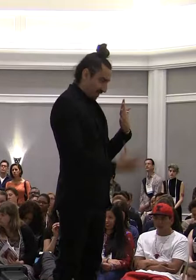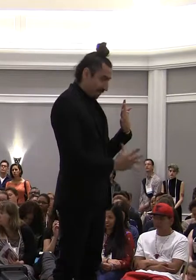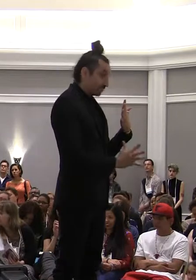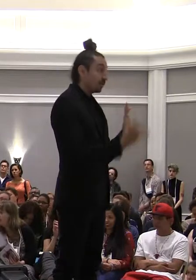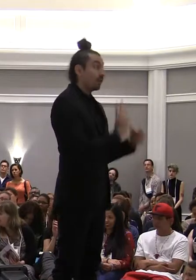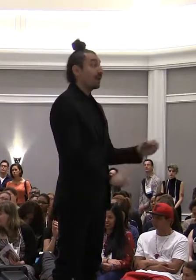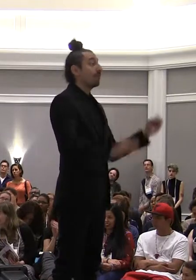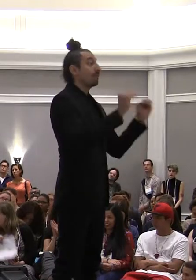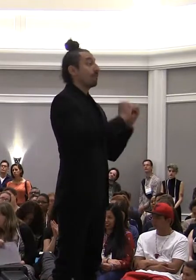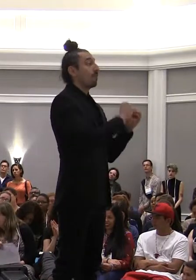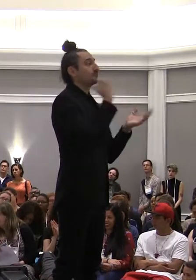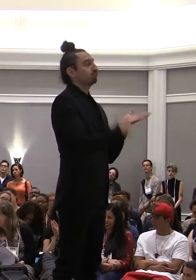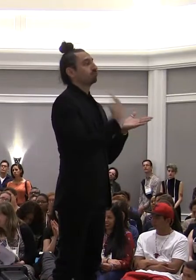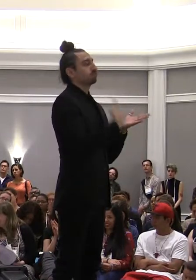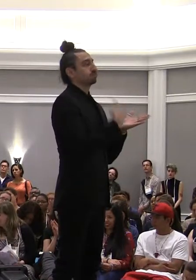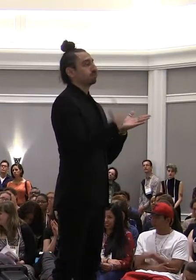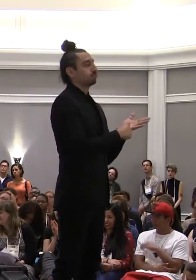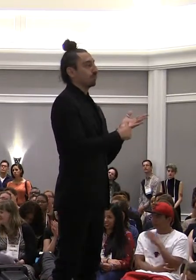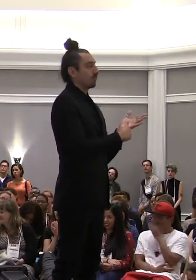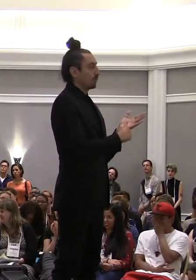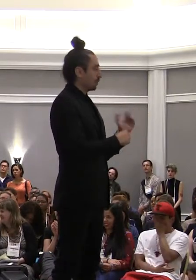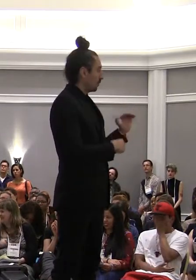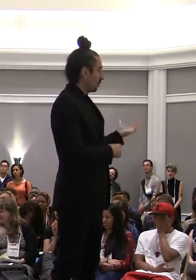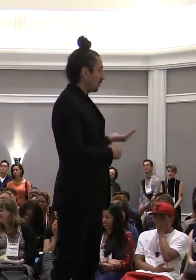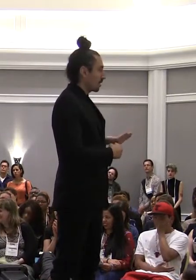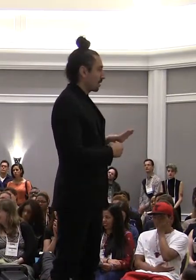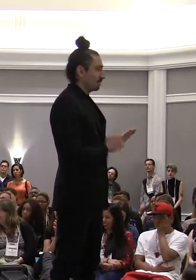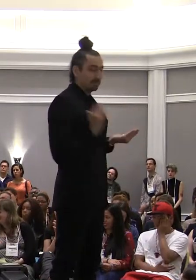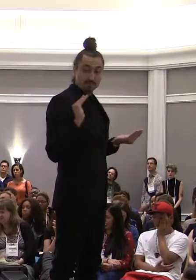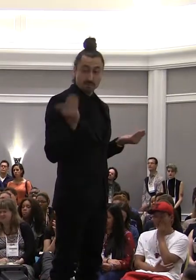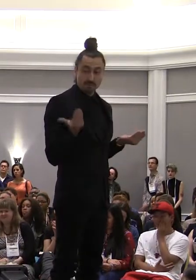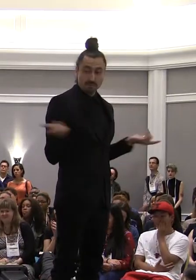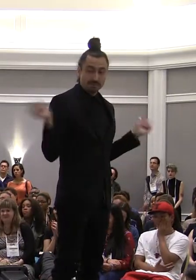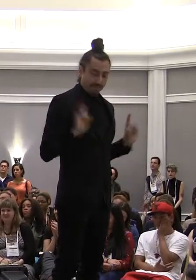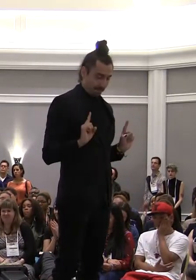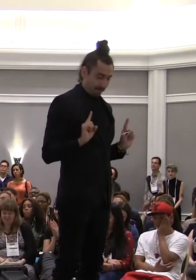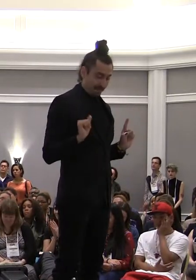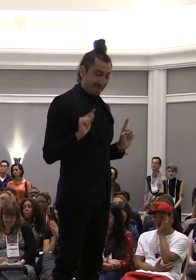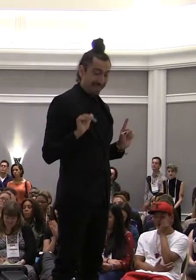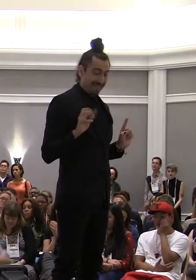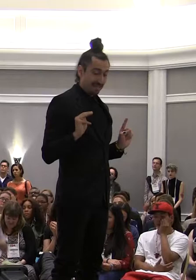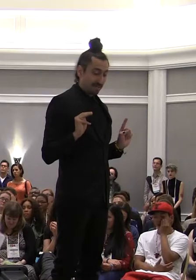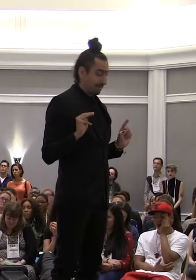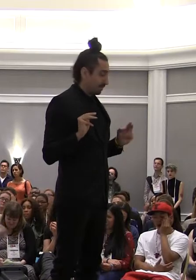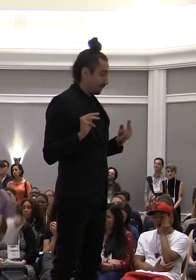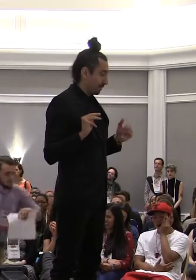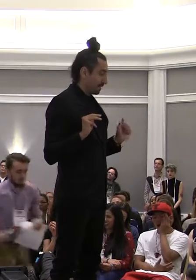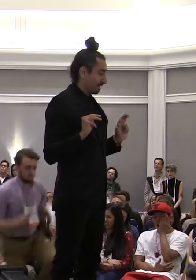so I'm going to welcome back my friends, Adam and Hannah to walk you through something really important at this conference